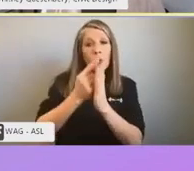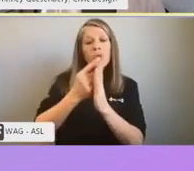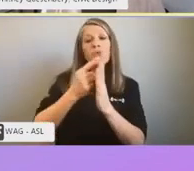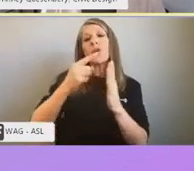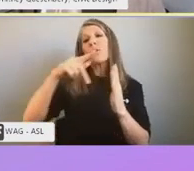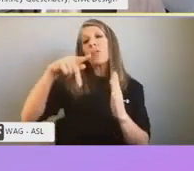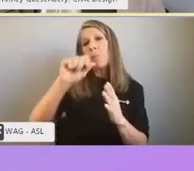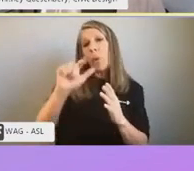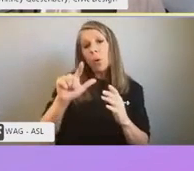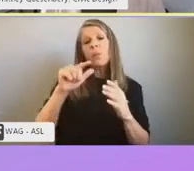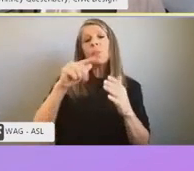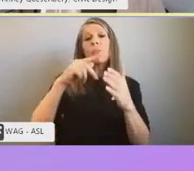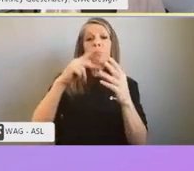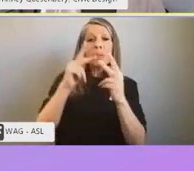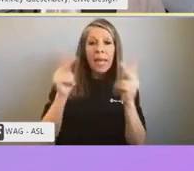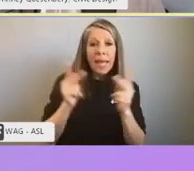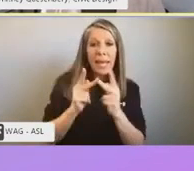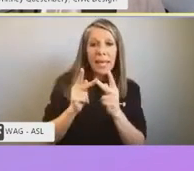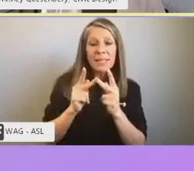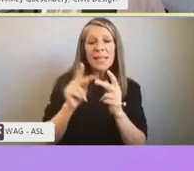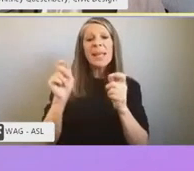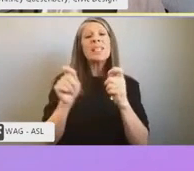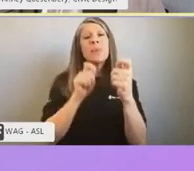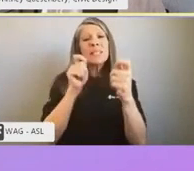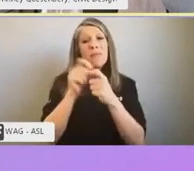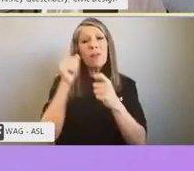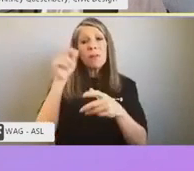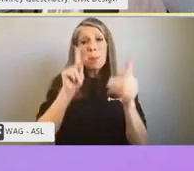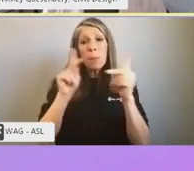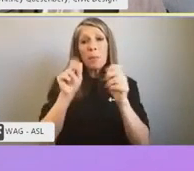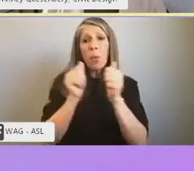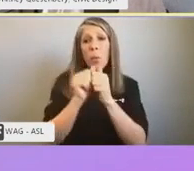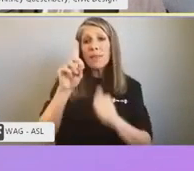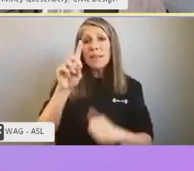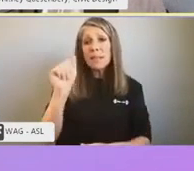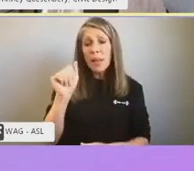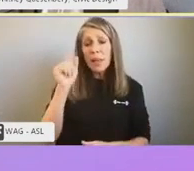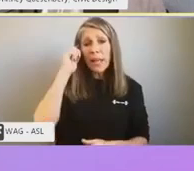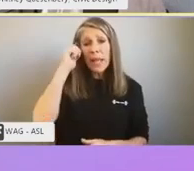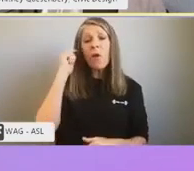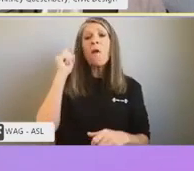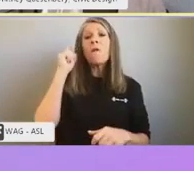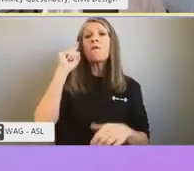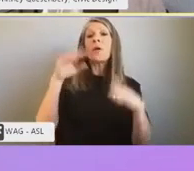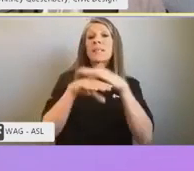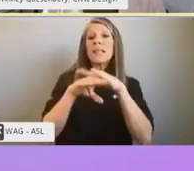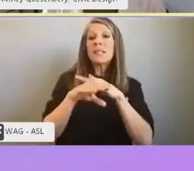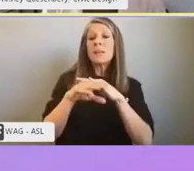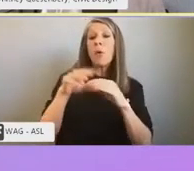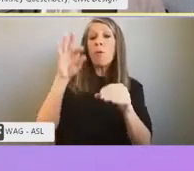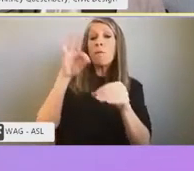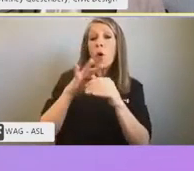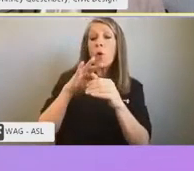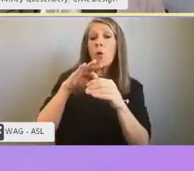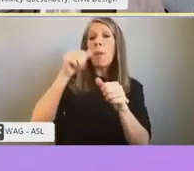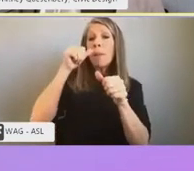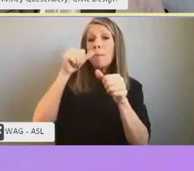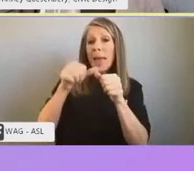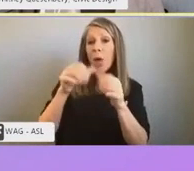all kinds of voting information, where, when, how, why, but it also included information